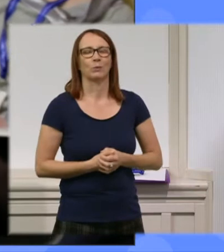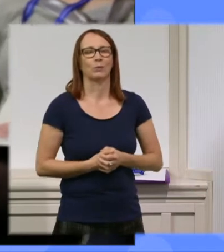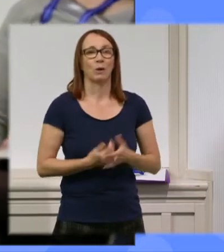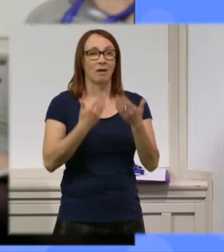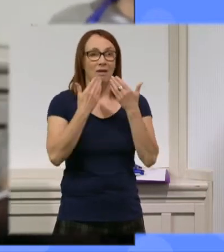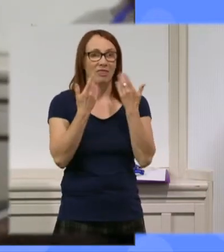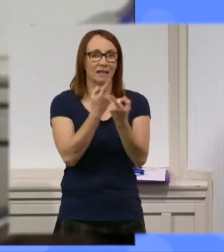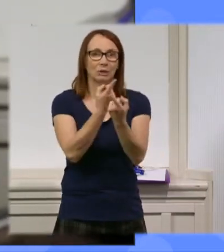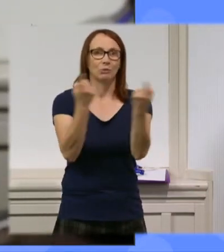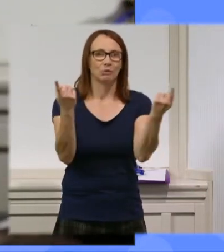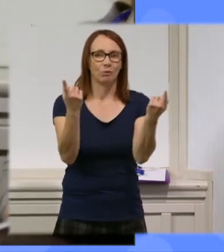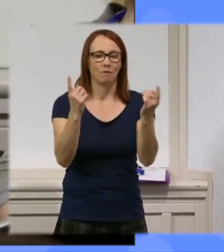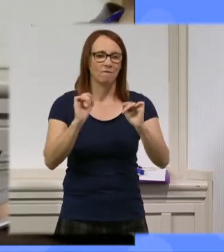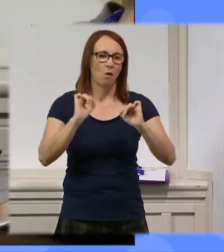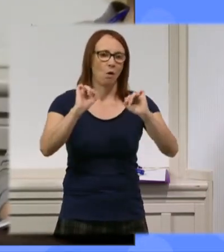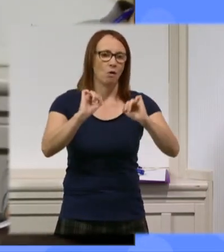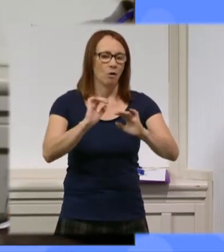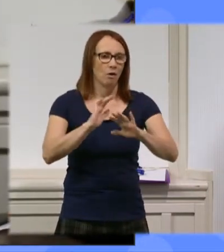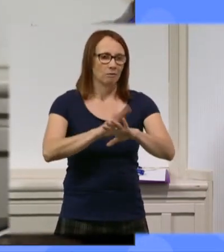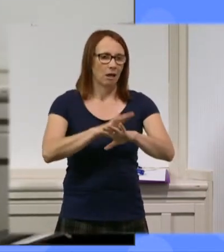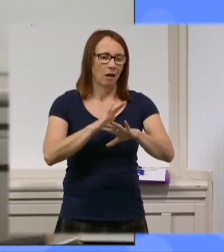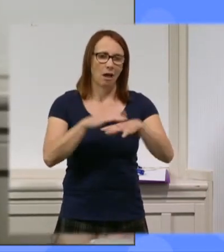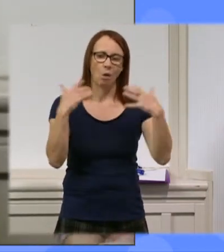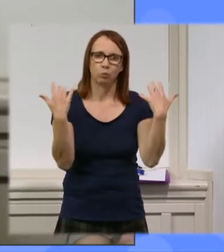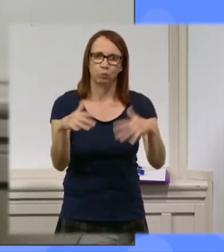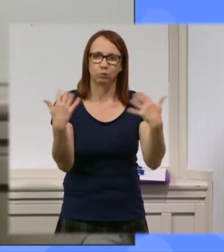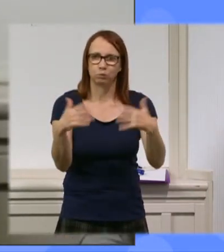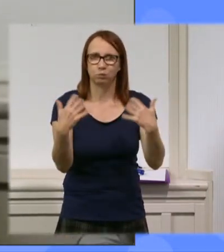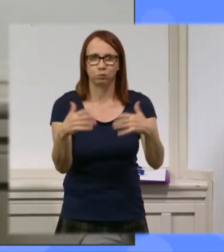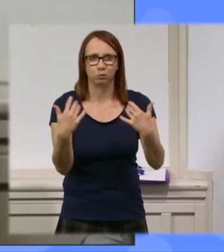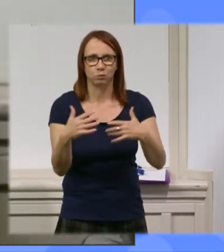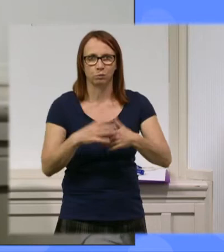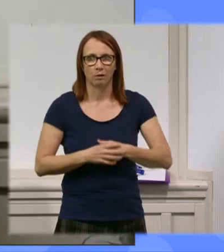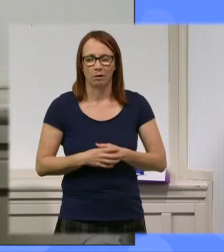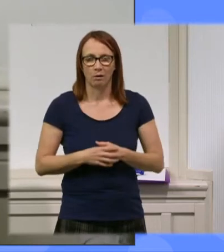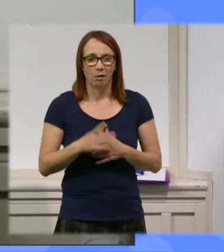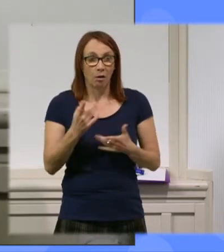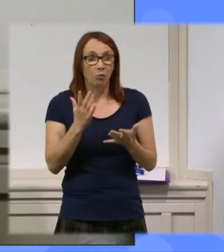to all of you for the sacrifices that you are making in this experimental but